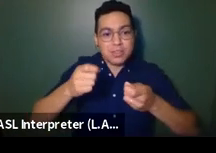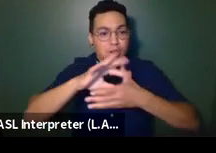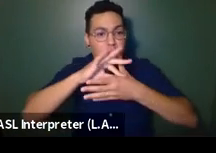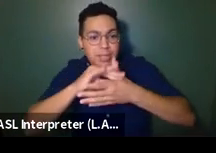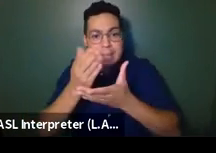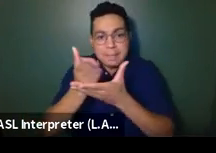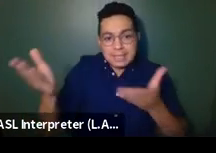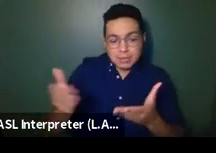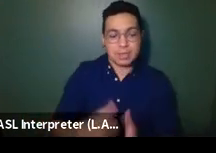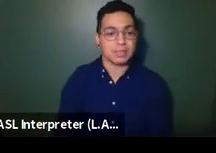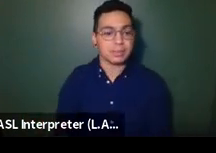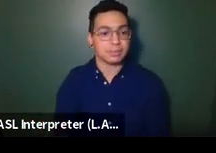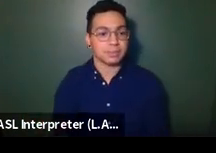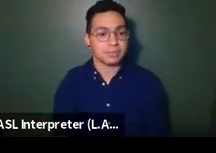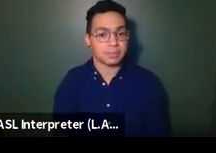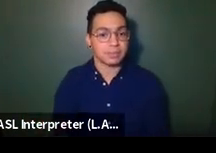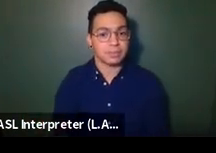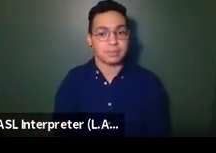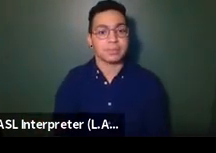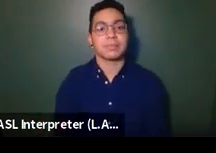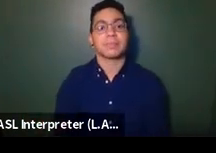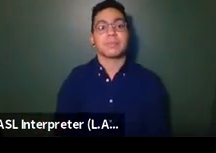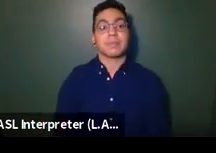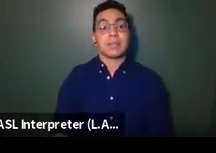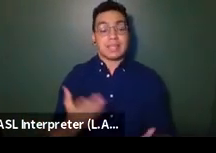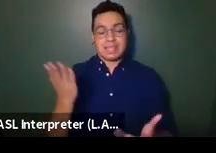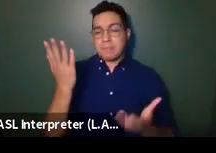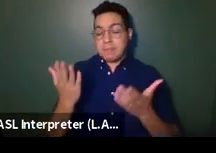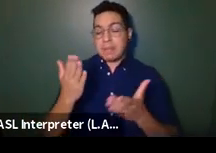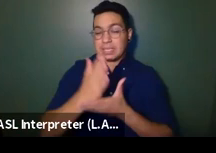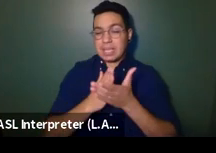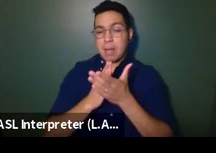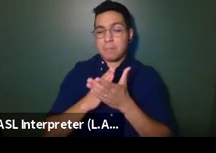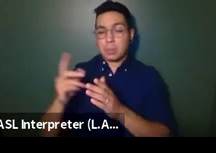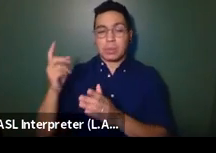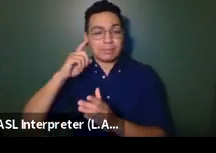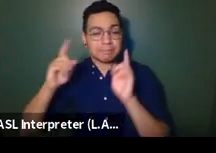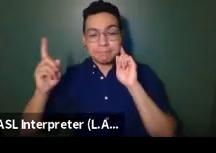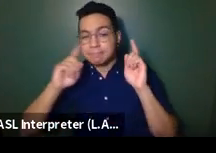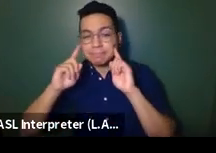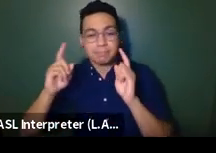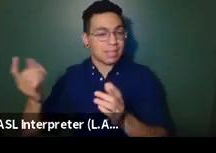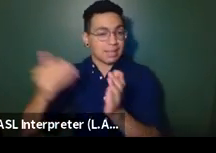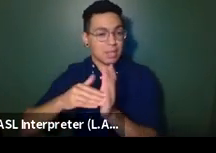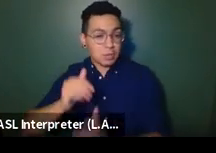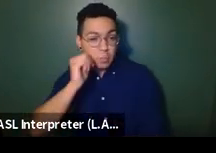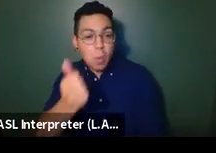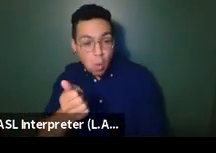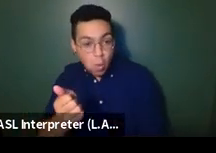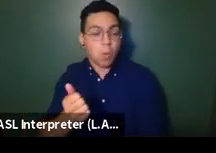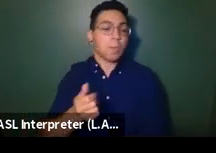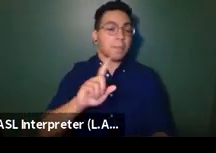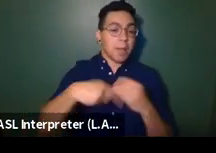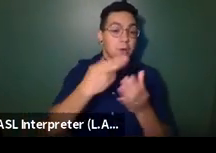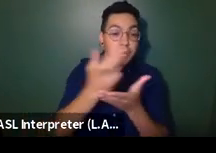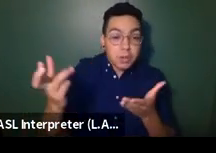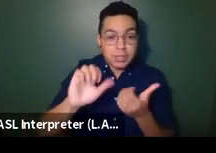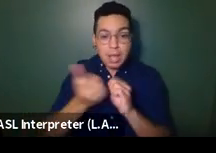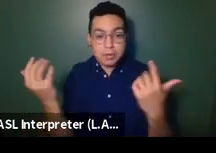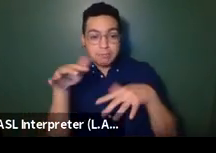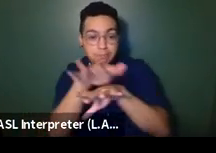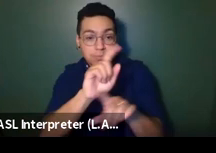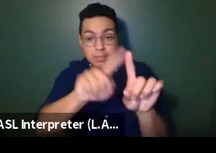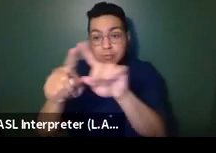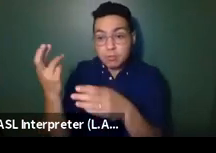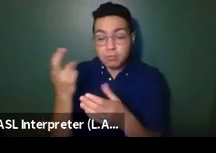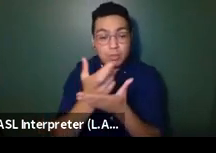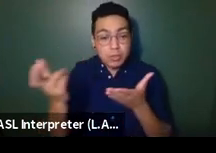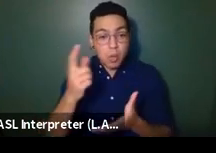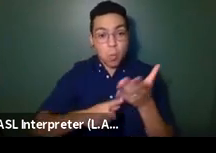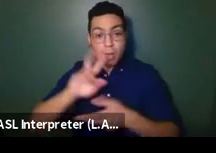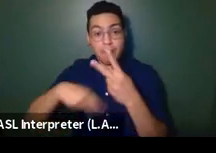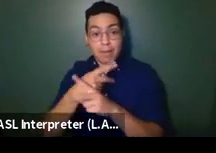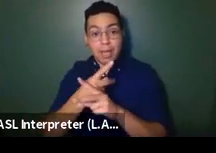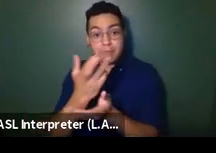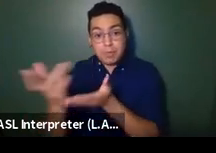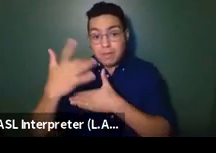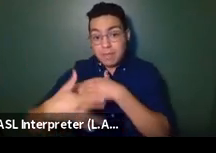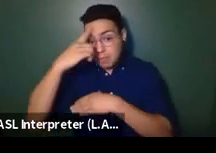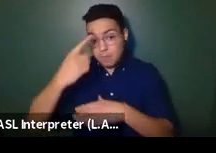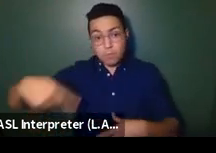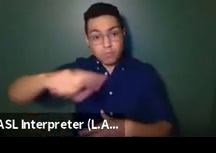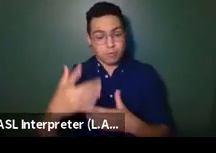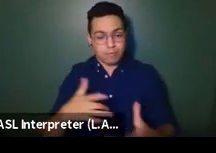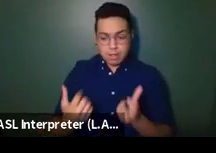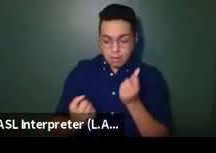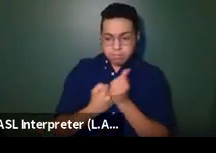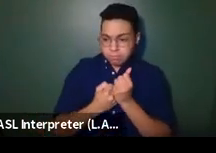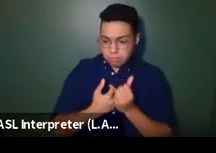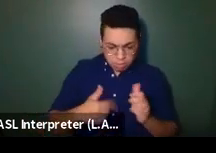ESD 189 - Amy Colburn: If we have time, this may kind of overlap with tomorrow we're going to look at resources and how you can integrate different resources within schools and what resources are available to support you, even after these sessions and then we'll look at some closing and next steps.